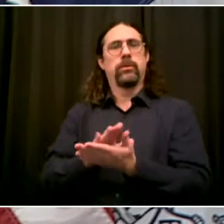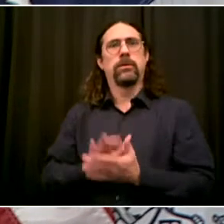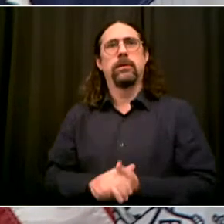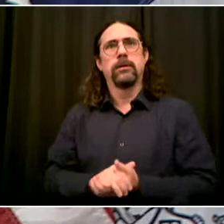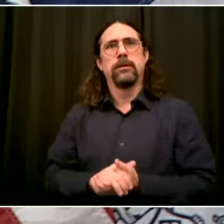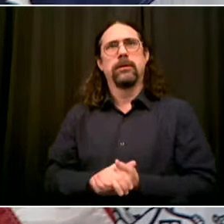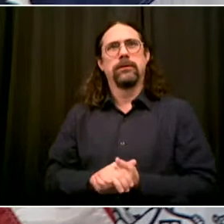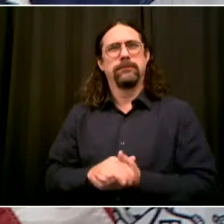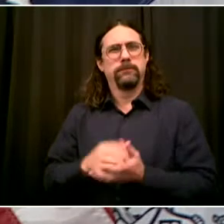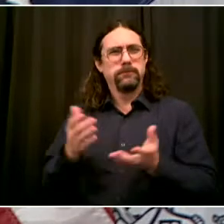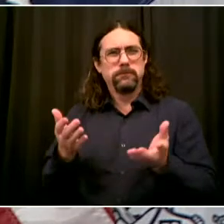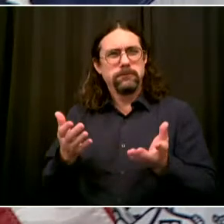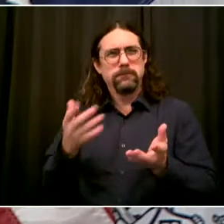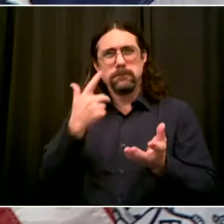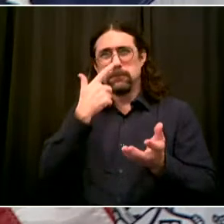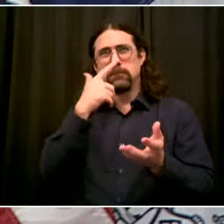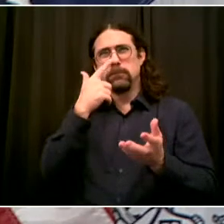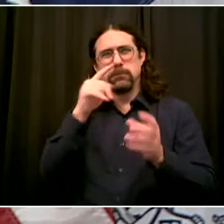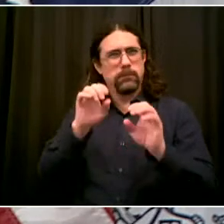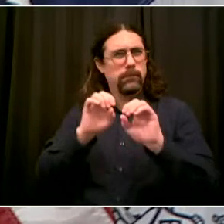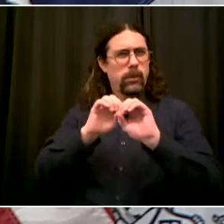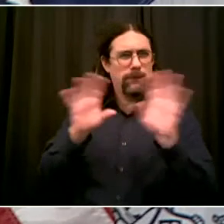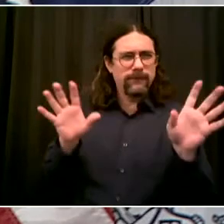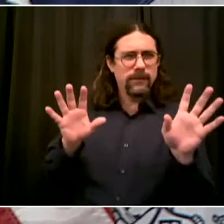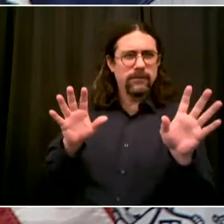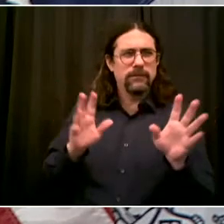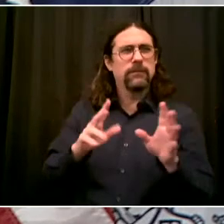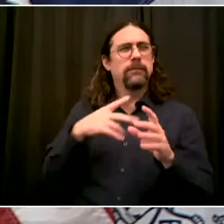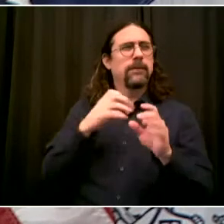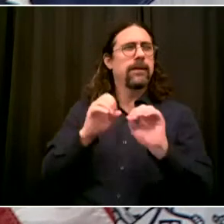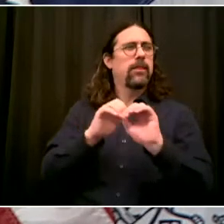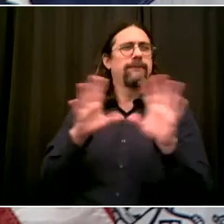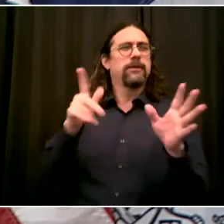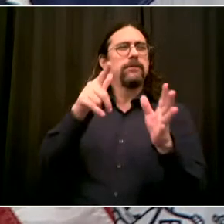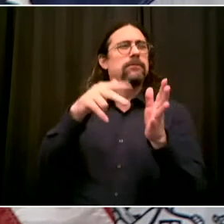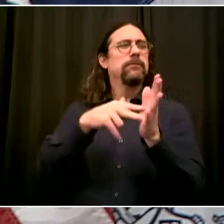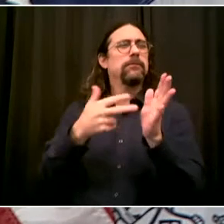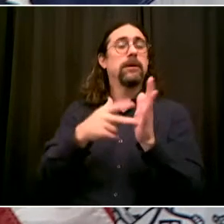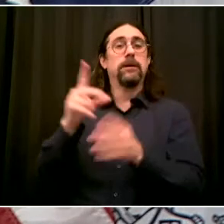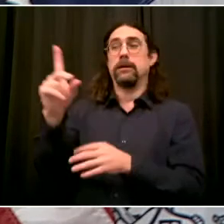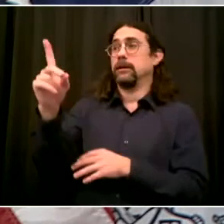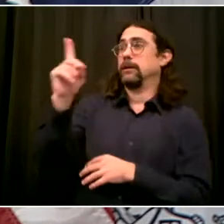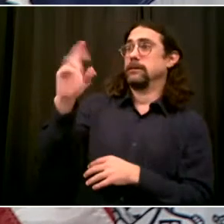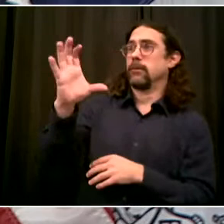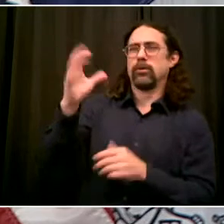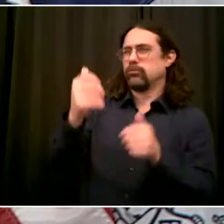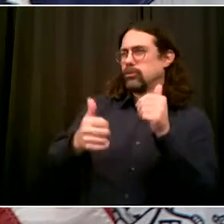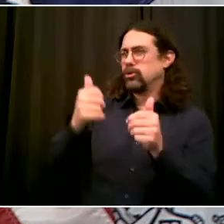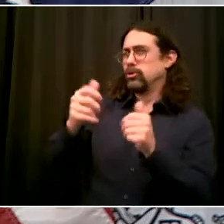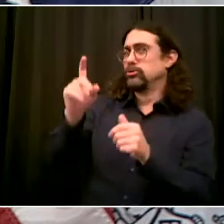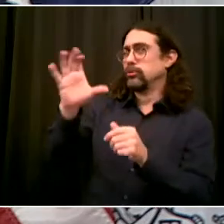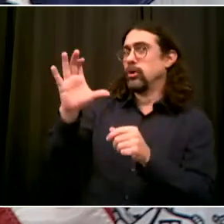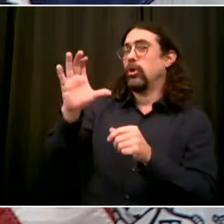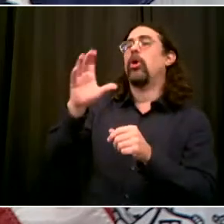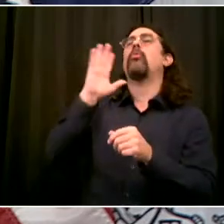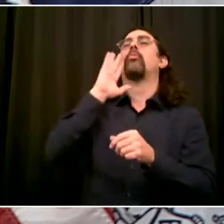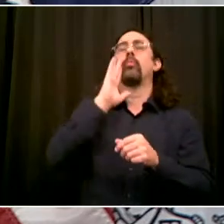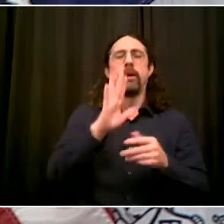THE PROCESS OF THININNGKI HOW TO REOPEN SCHOOLS IN THE CITY, OR IF YOU ARE GOING TO START